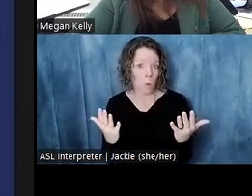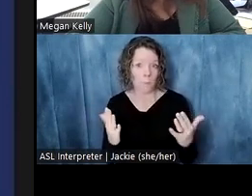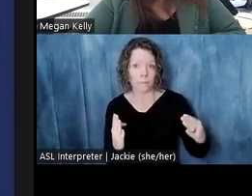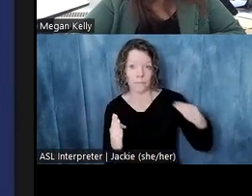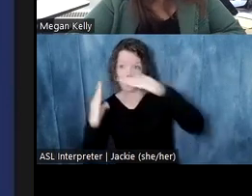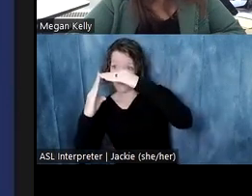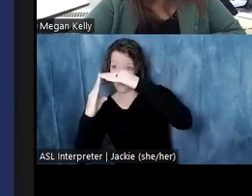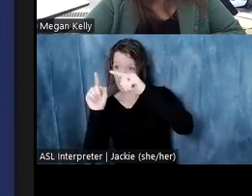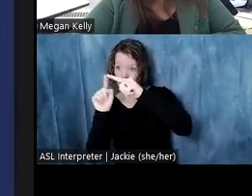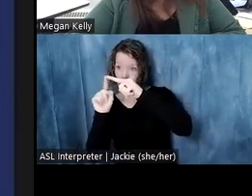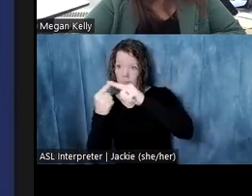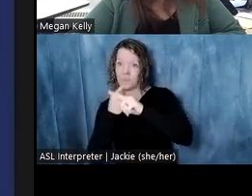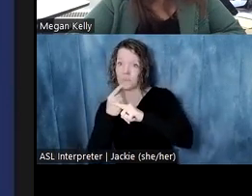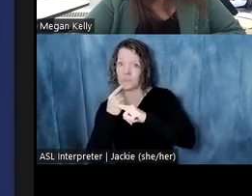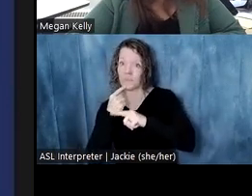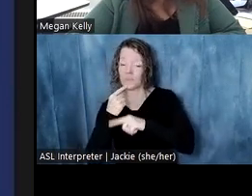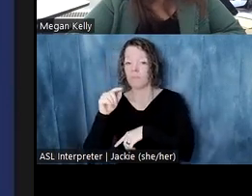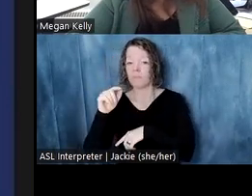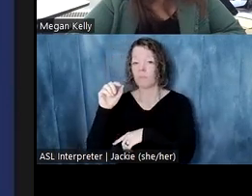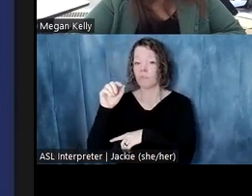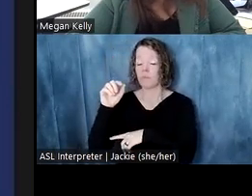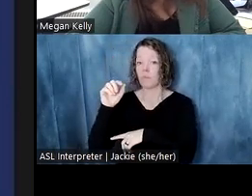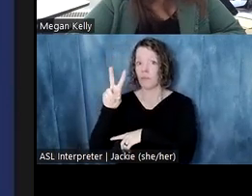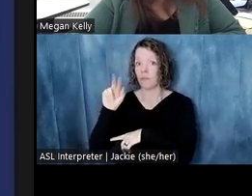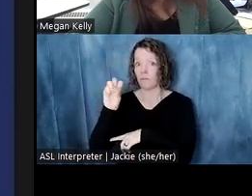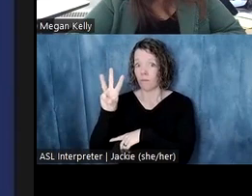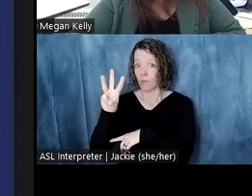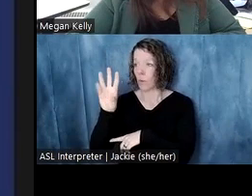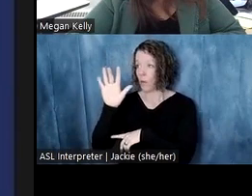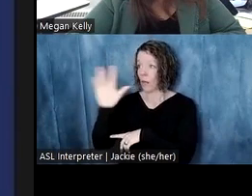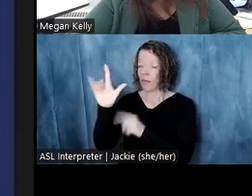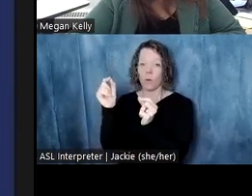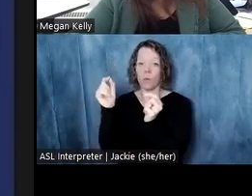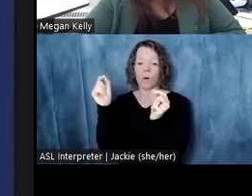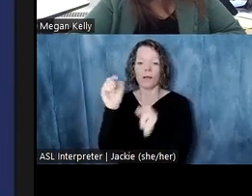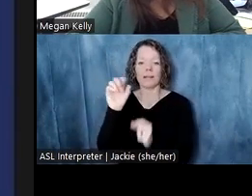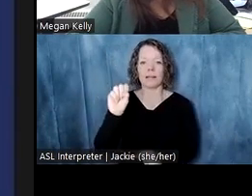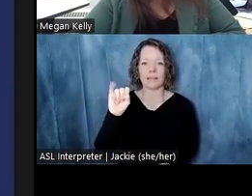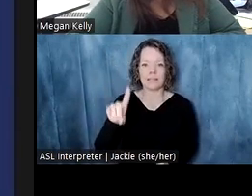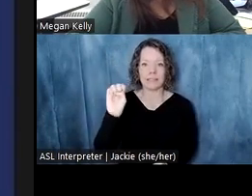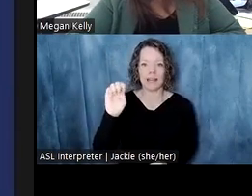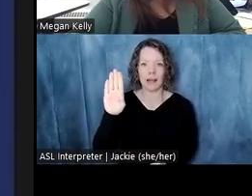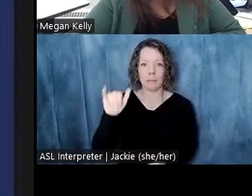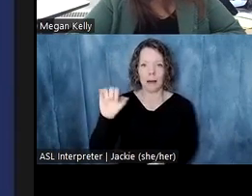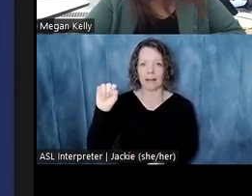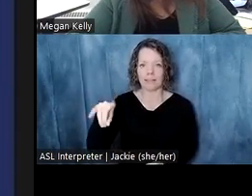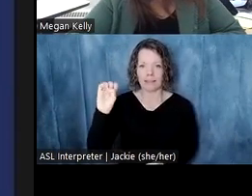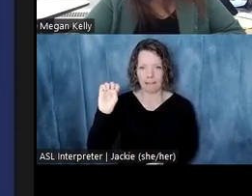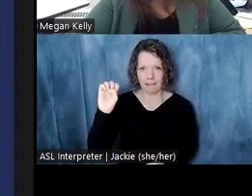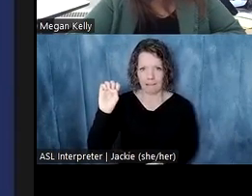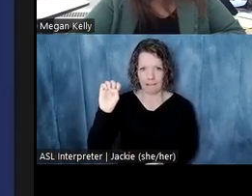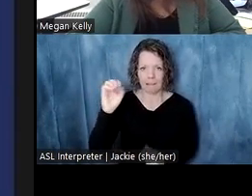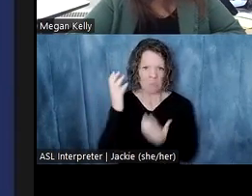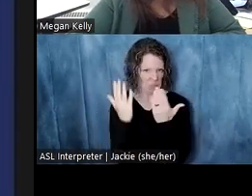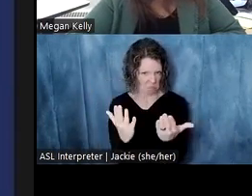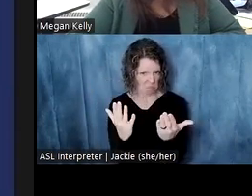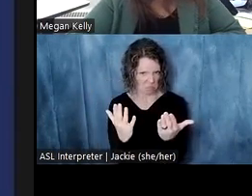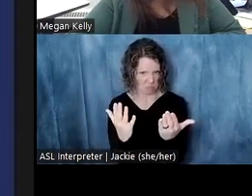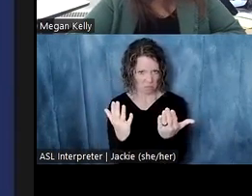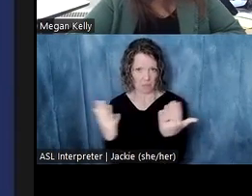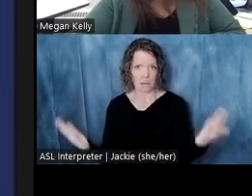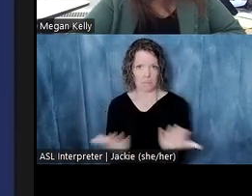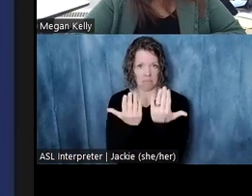choosing the "side-by-side speaker" option, then to change the size of the slides or the presenters